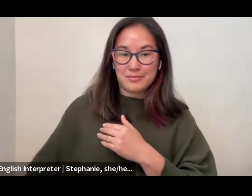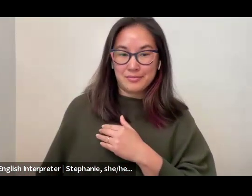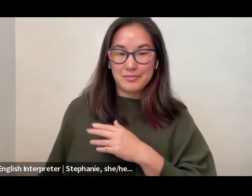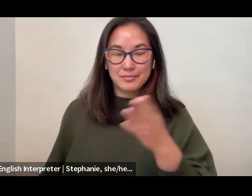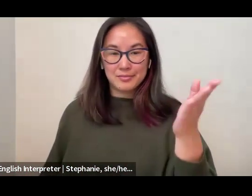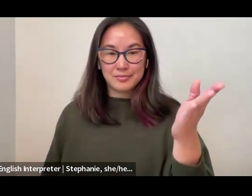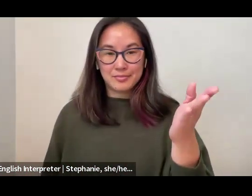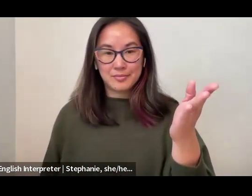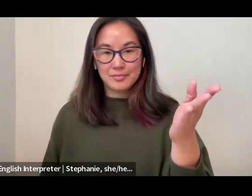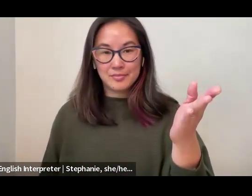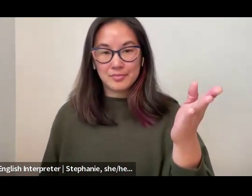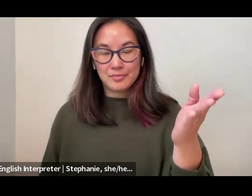Left arm towards the ear.